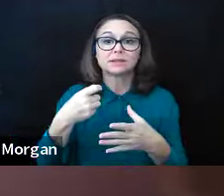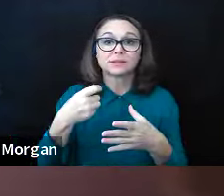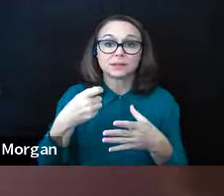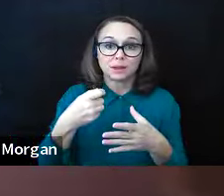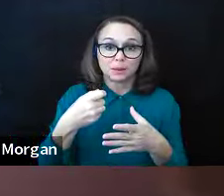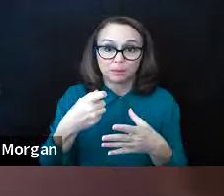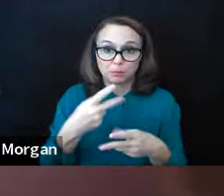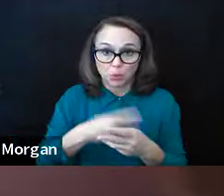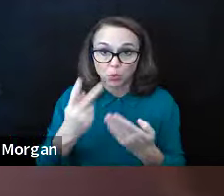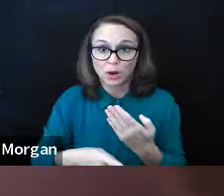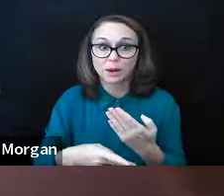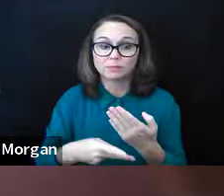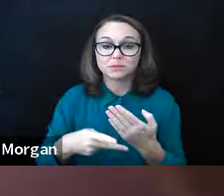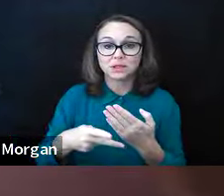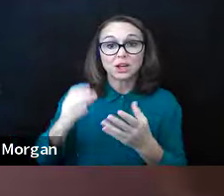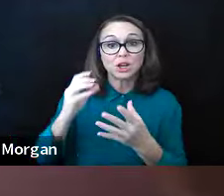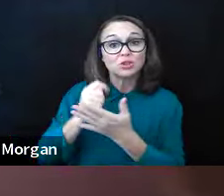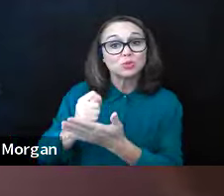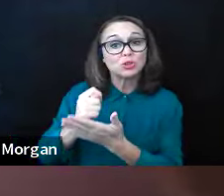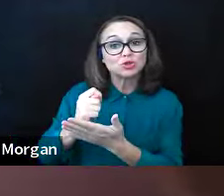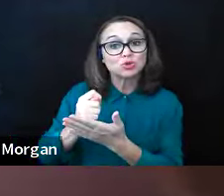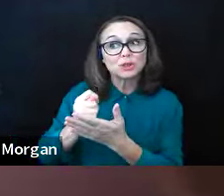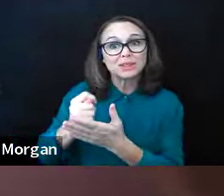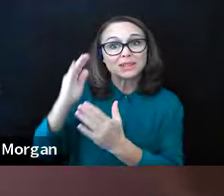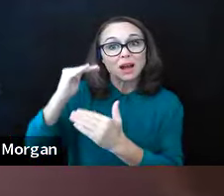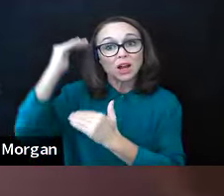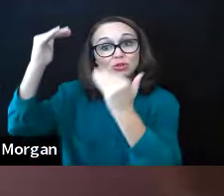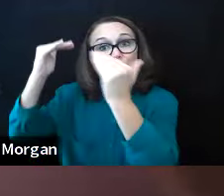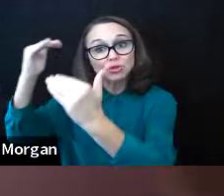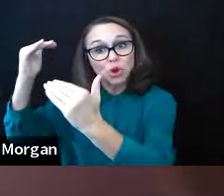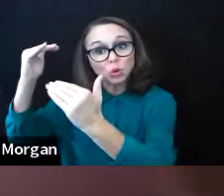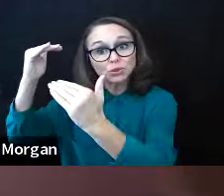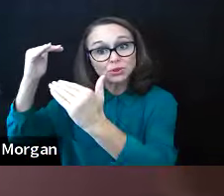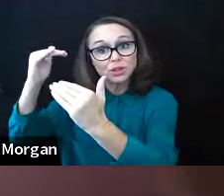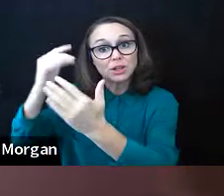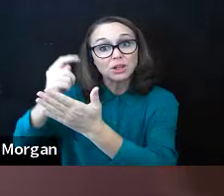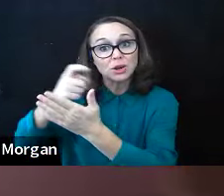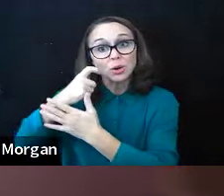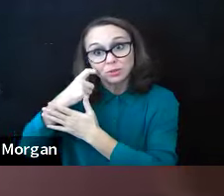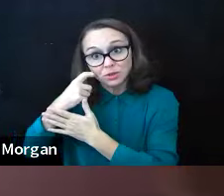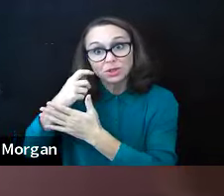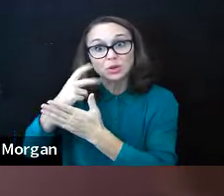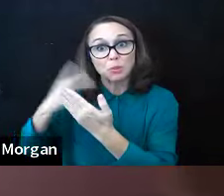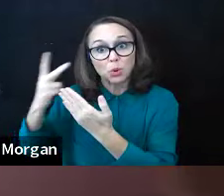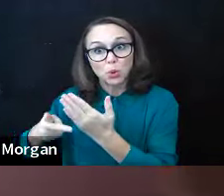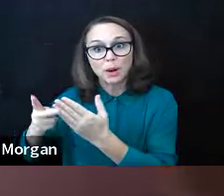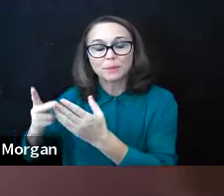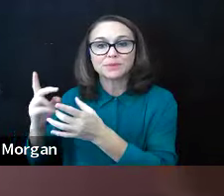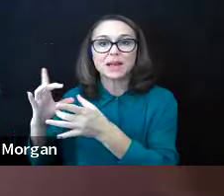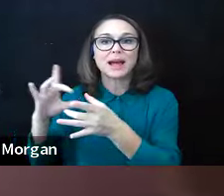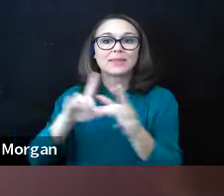substance use problems while addressing the needs of their children with this ACEs exposure. Next